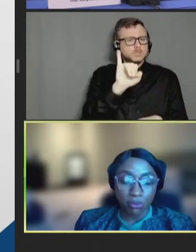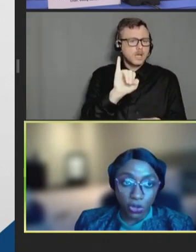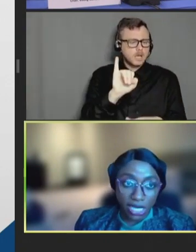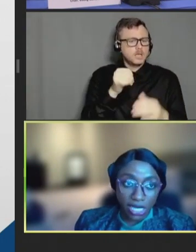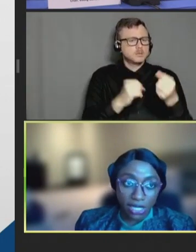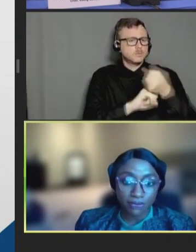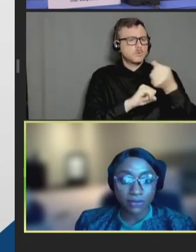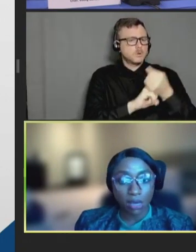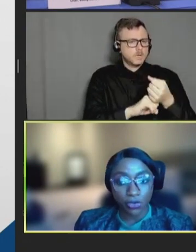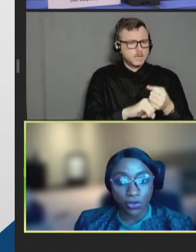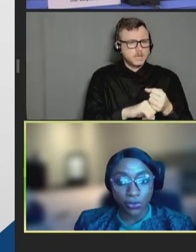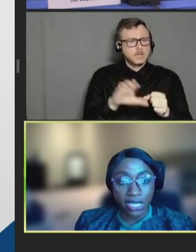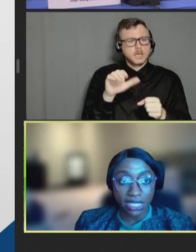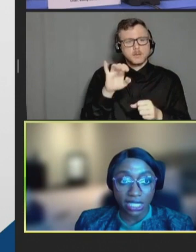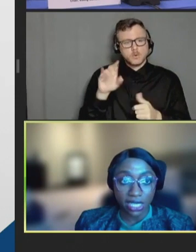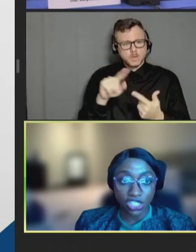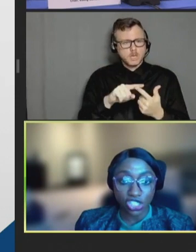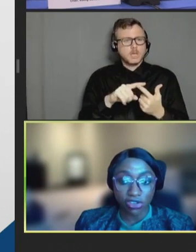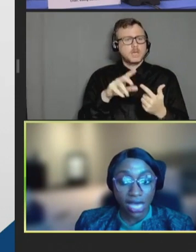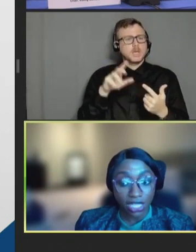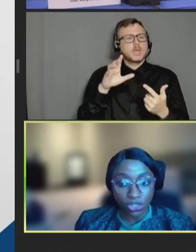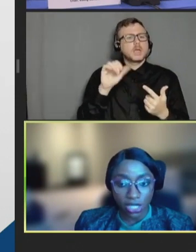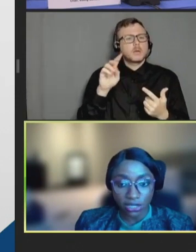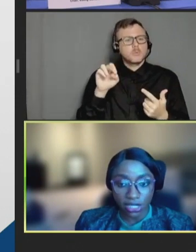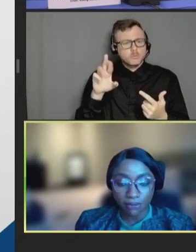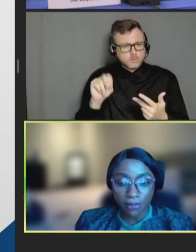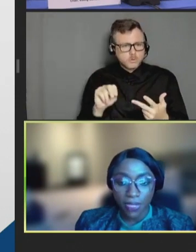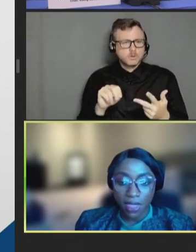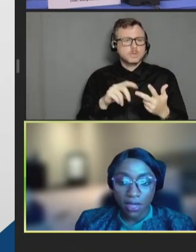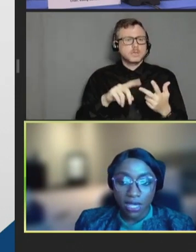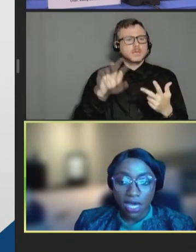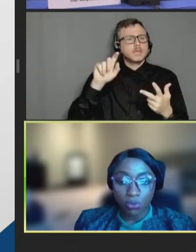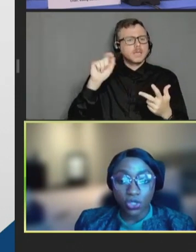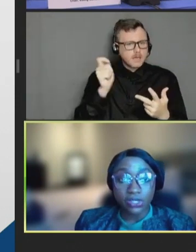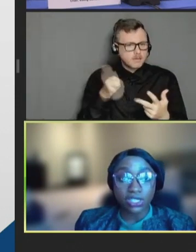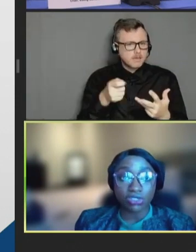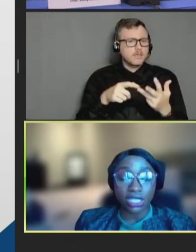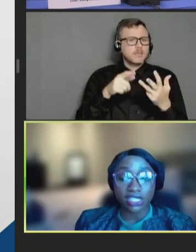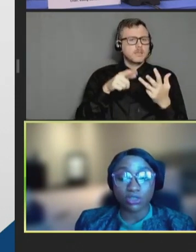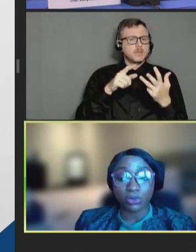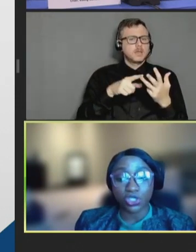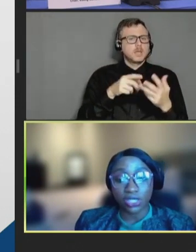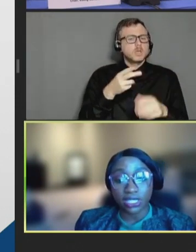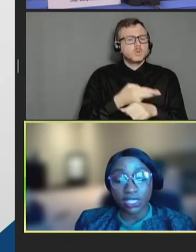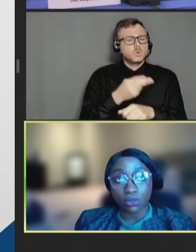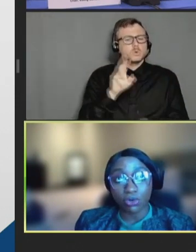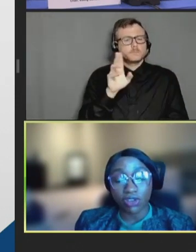Cambodia, Cameroon, Kenya, Nigeria, and Uganda. And we use this really as an opportunity to